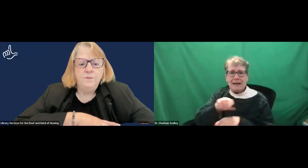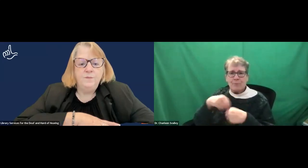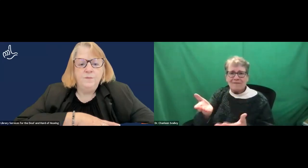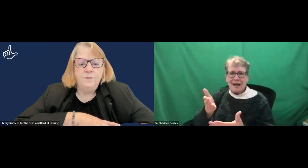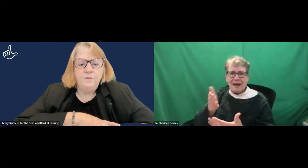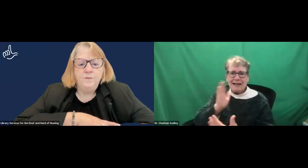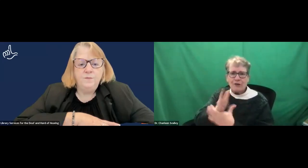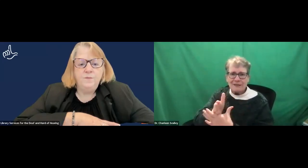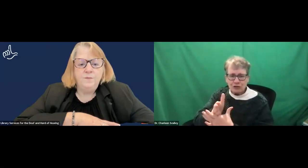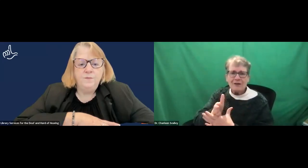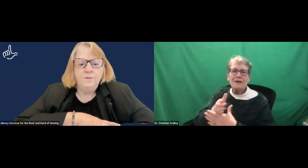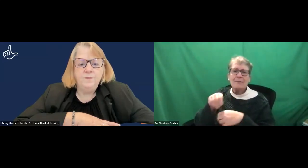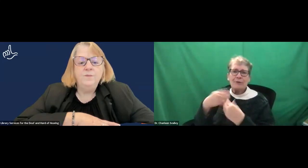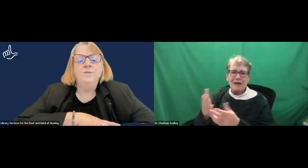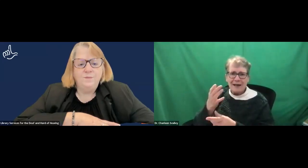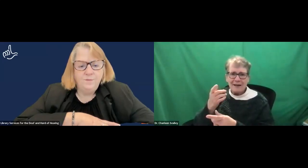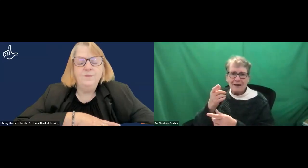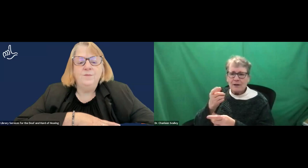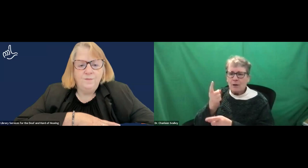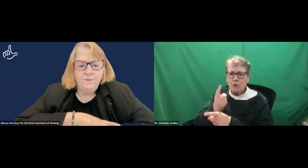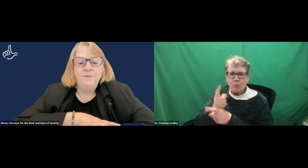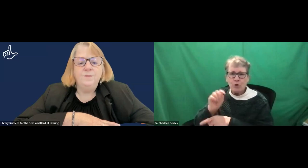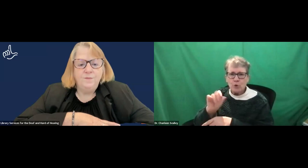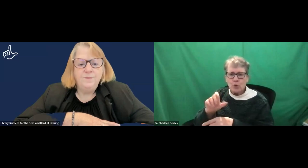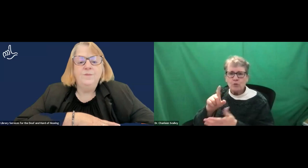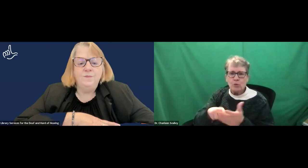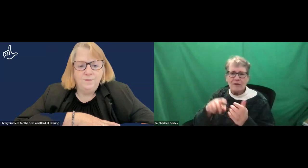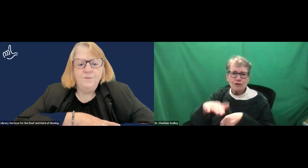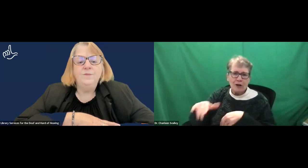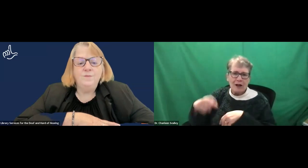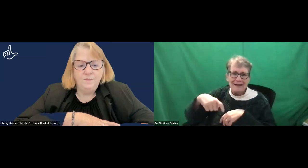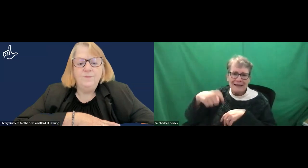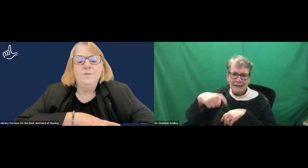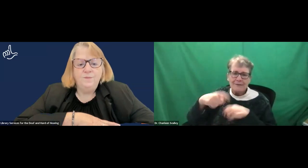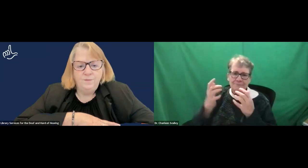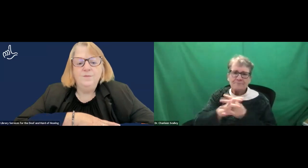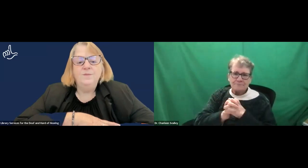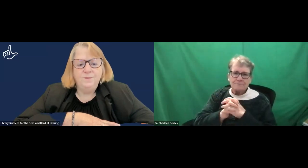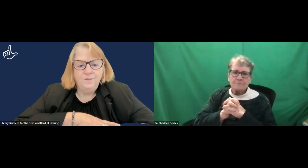And if they fall behind, they provide intervention resources, um...